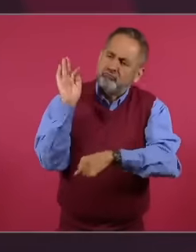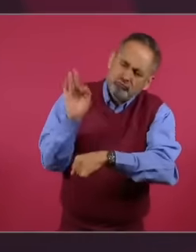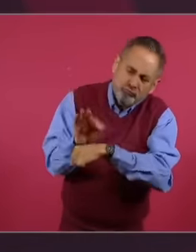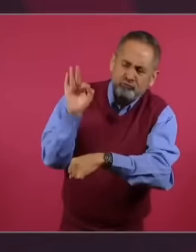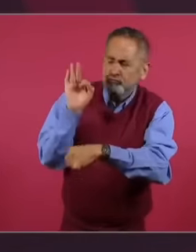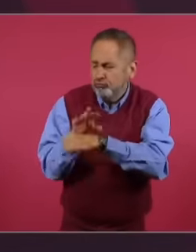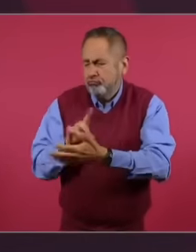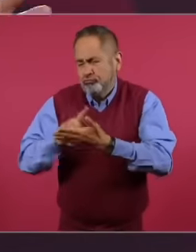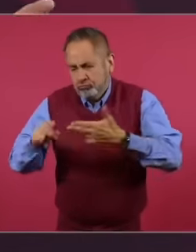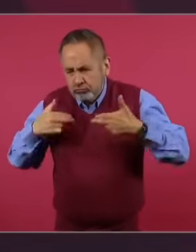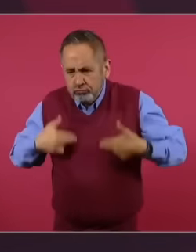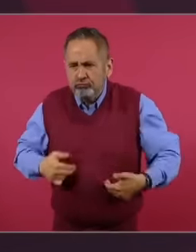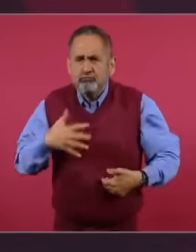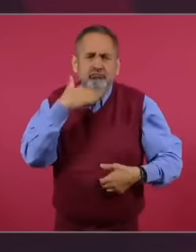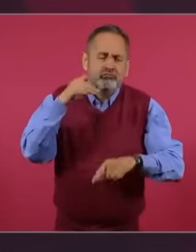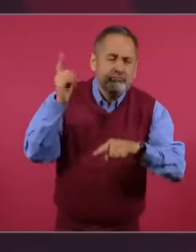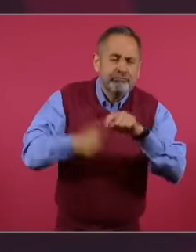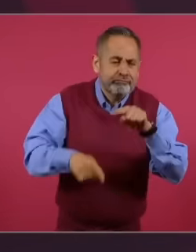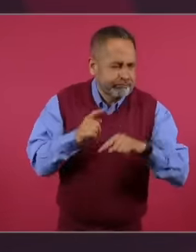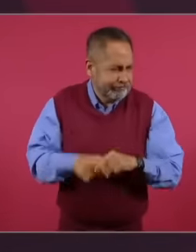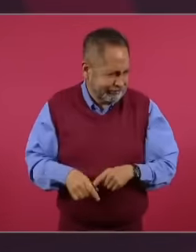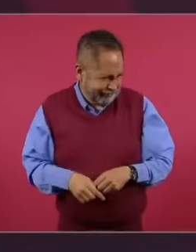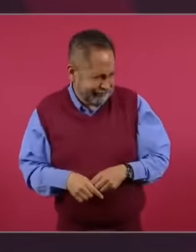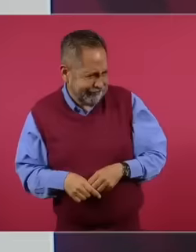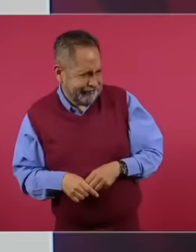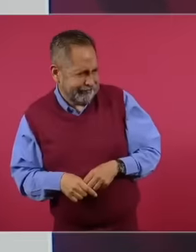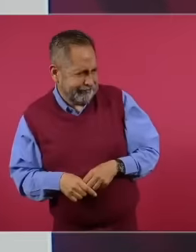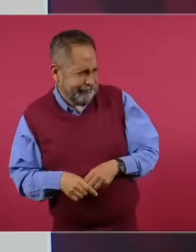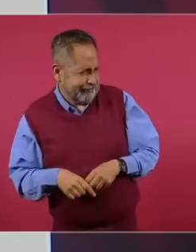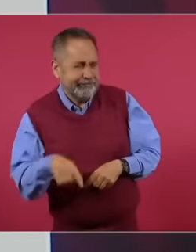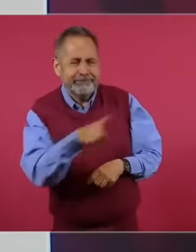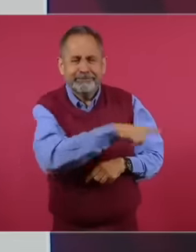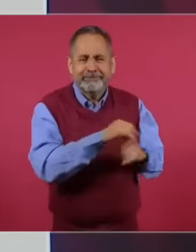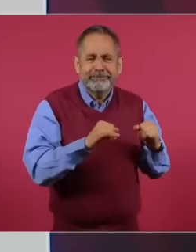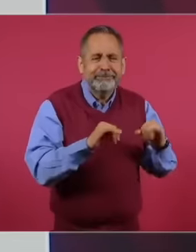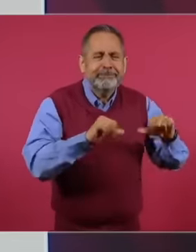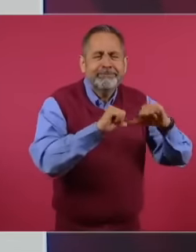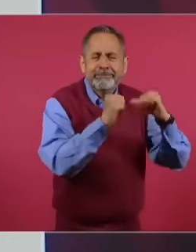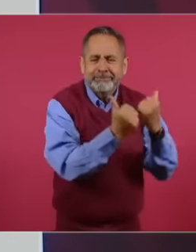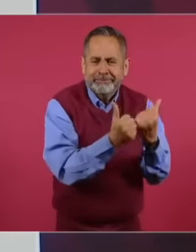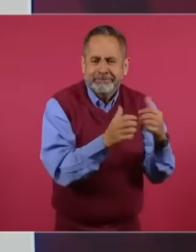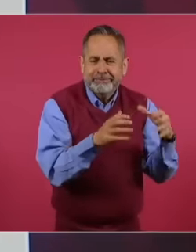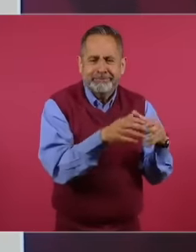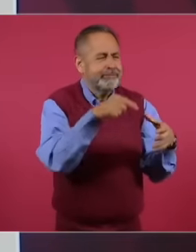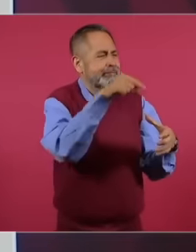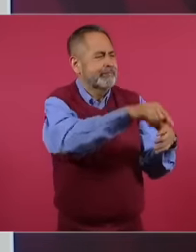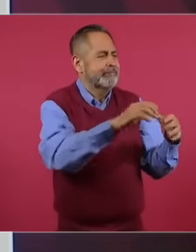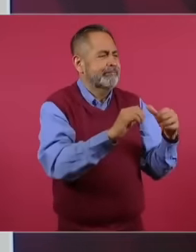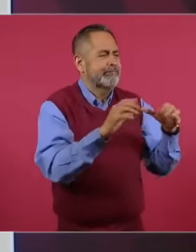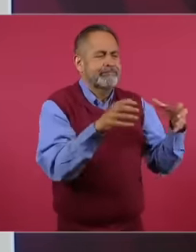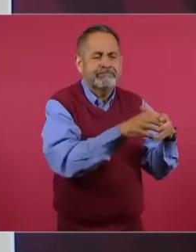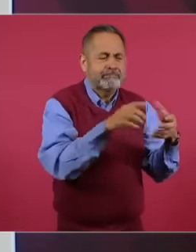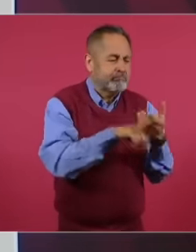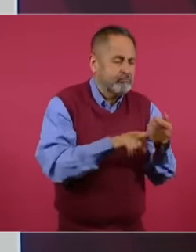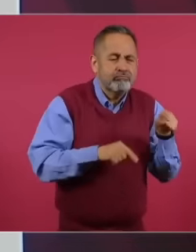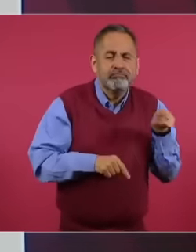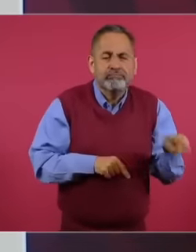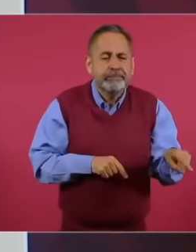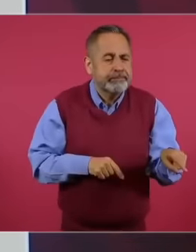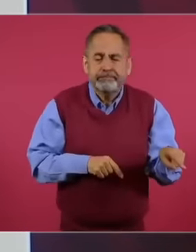, institutions, organizations dedicated to